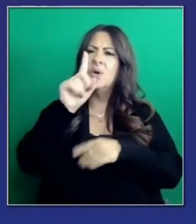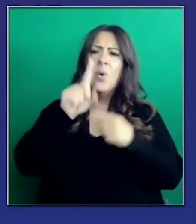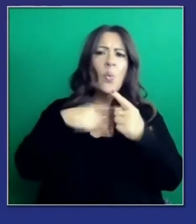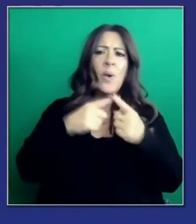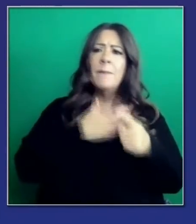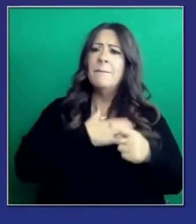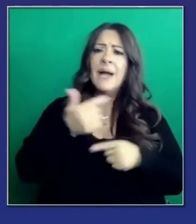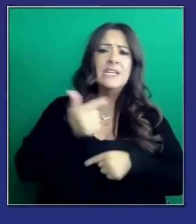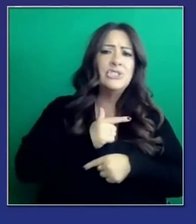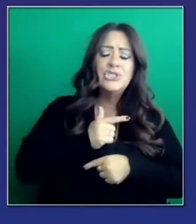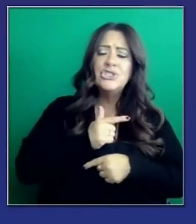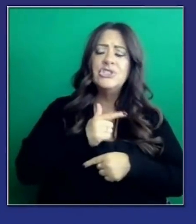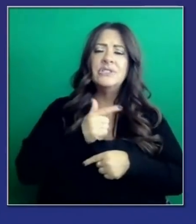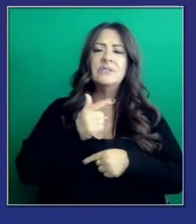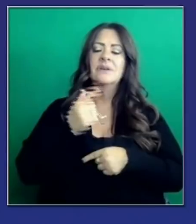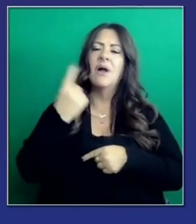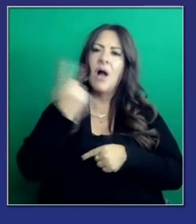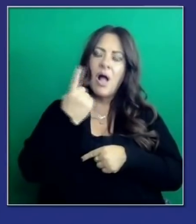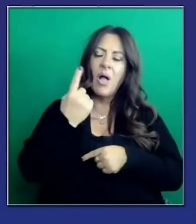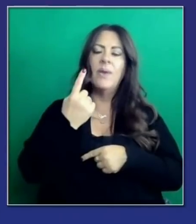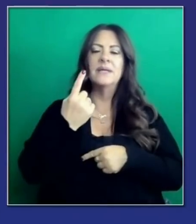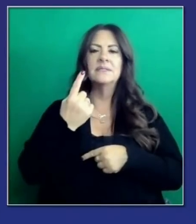INDIVIDUALLY -- I ASSURE YOU IN